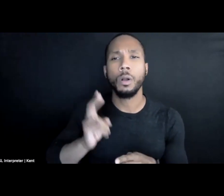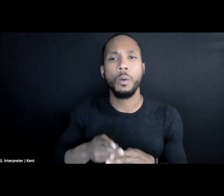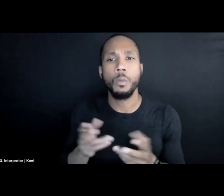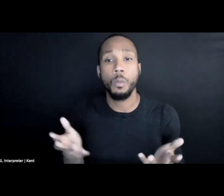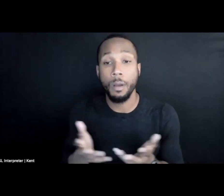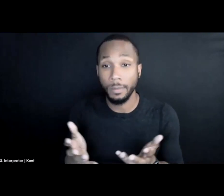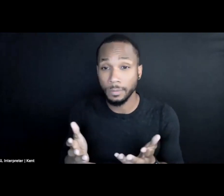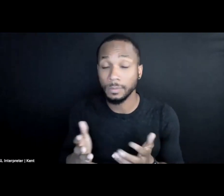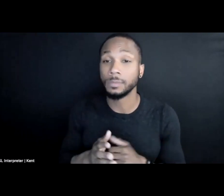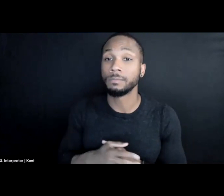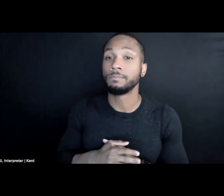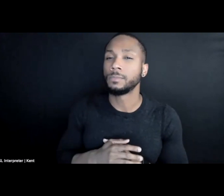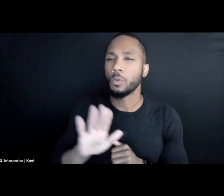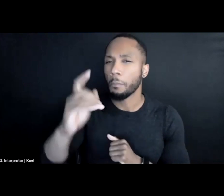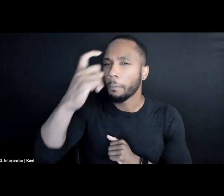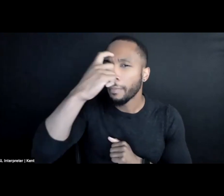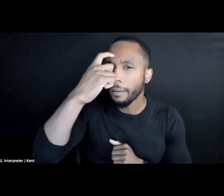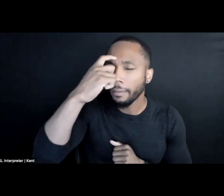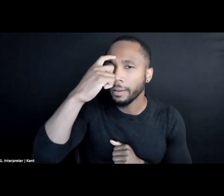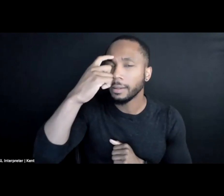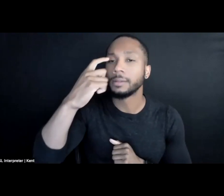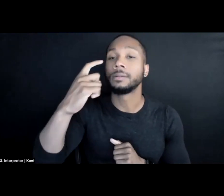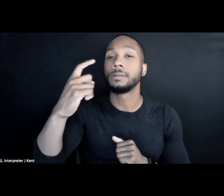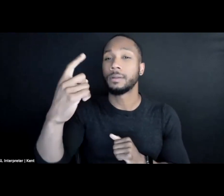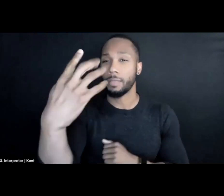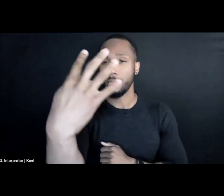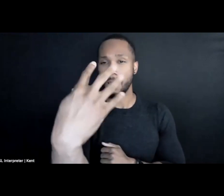Hace la mente Ante la Cámara?